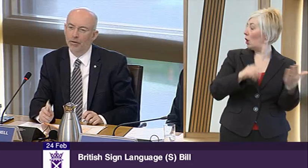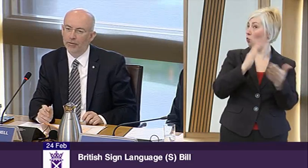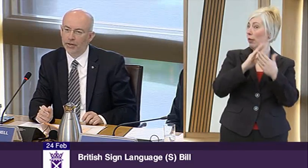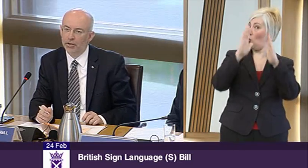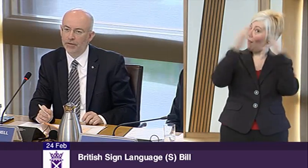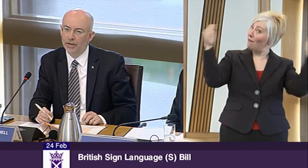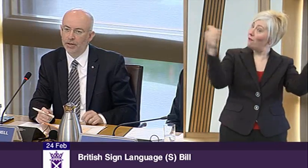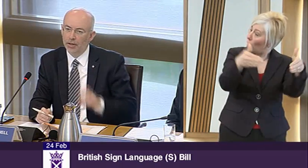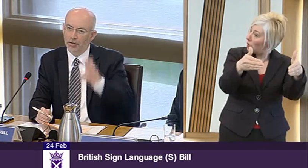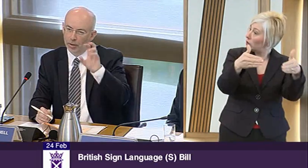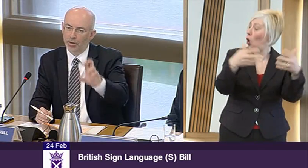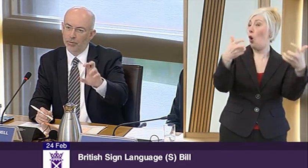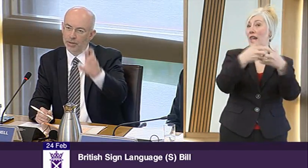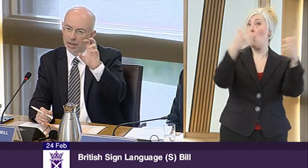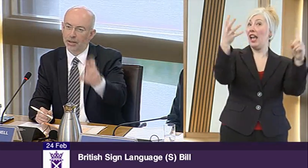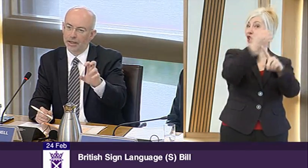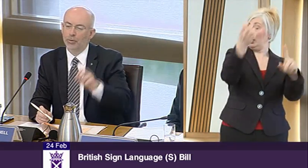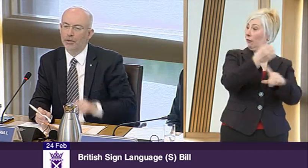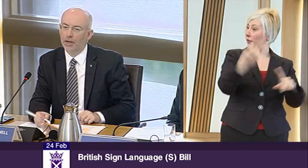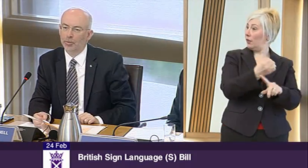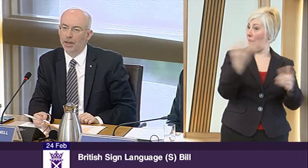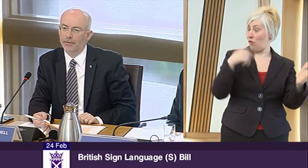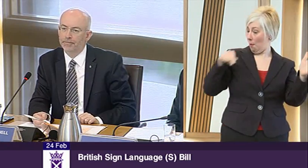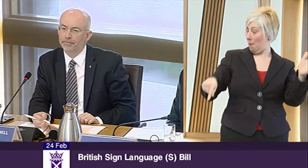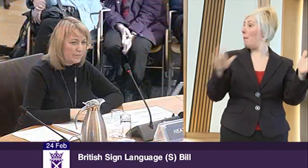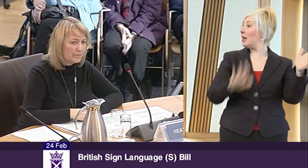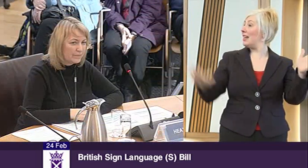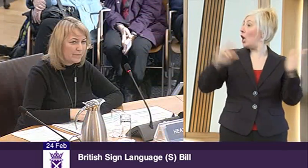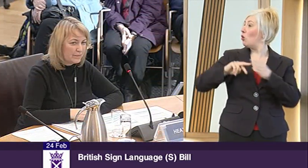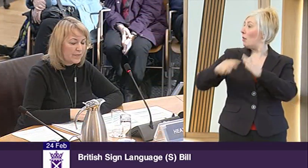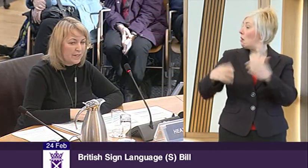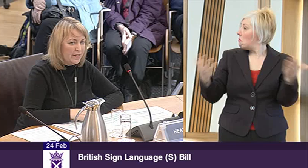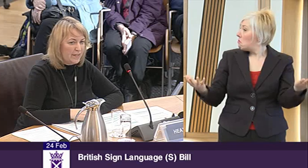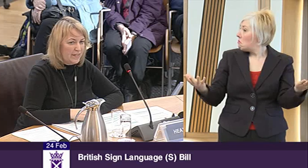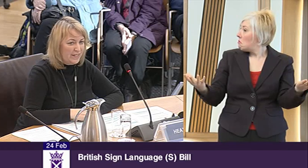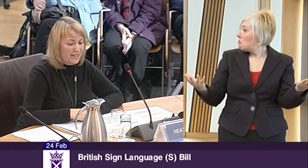it is quite a focused way of achieving the outcomes that are laid out in the national plan.